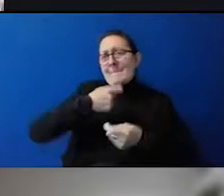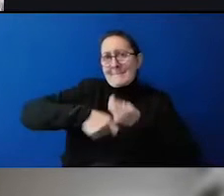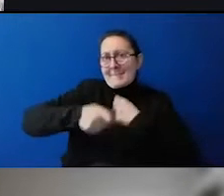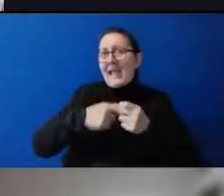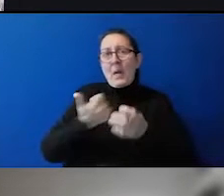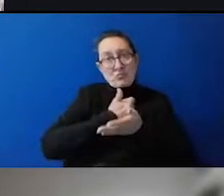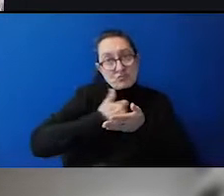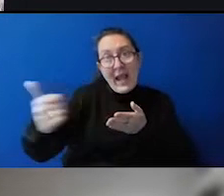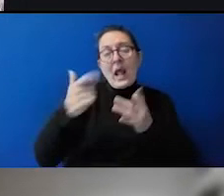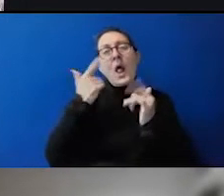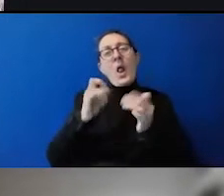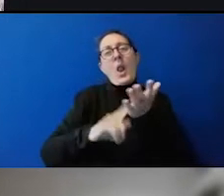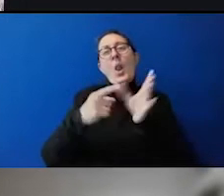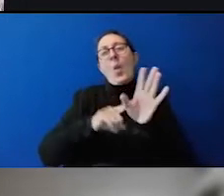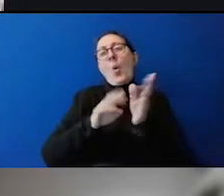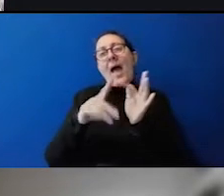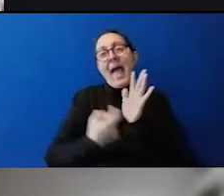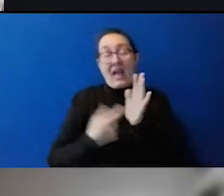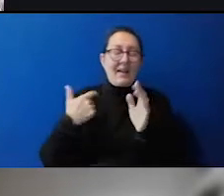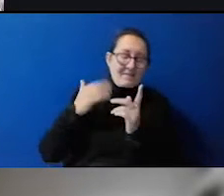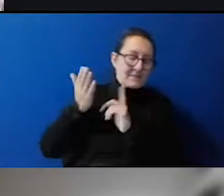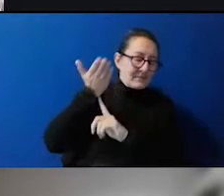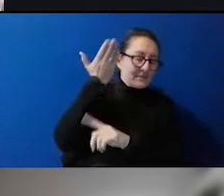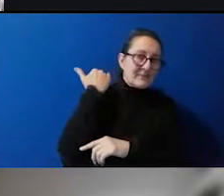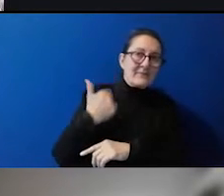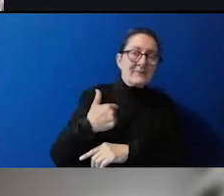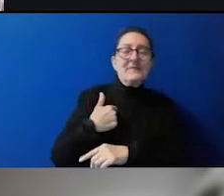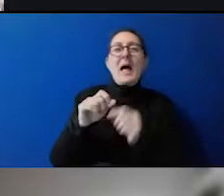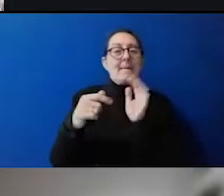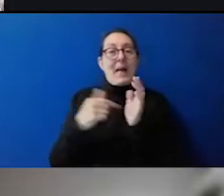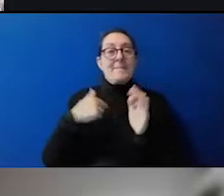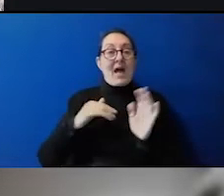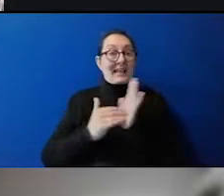lawyers that is a job I've done before but in my current role that's not what we generally